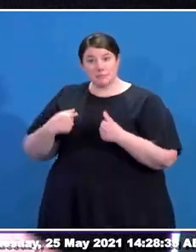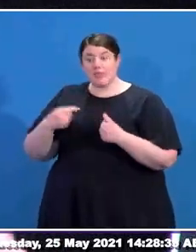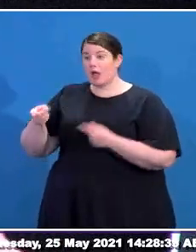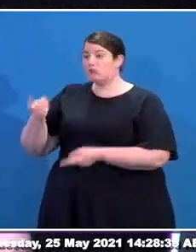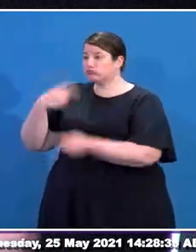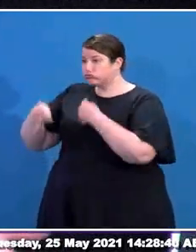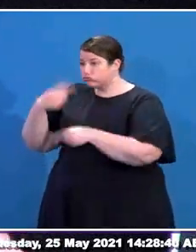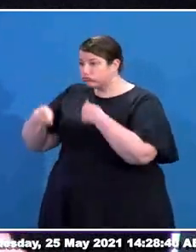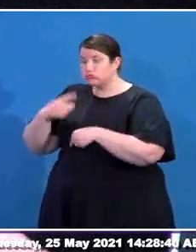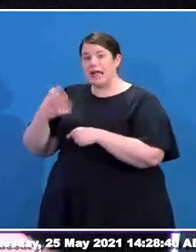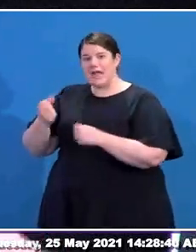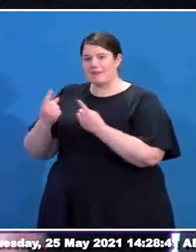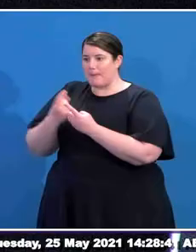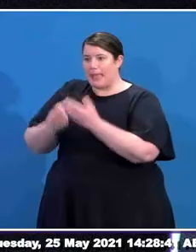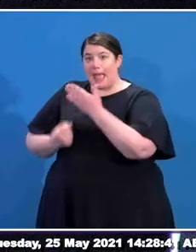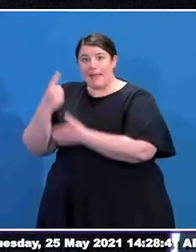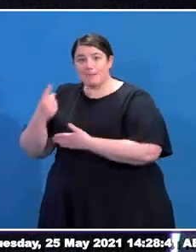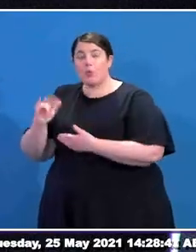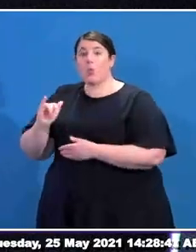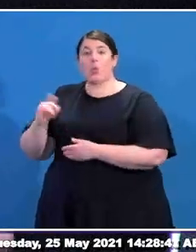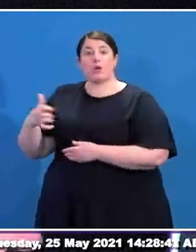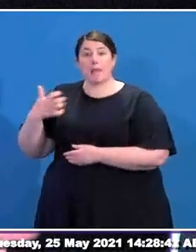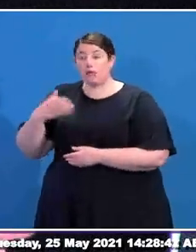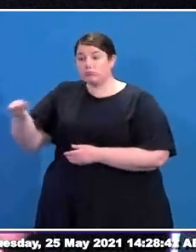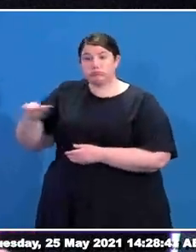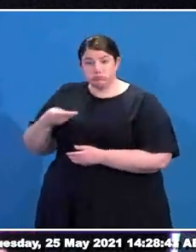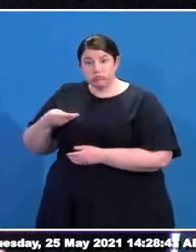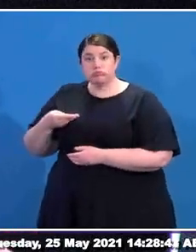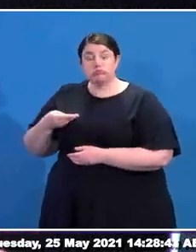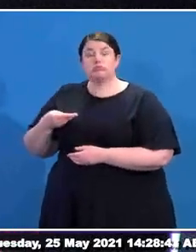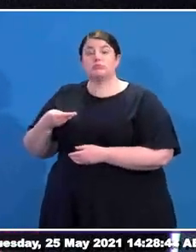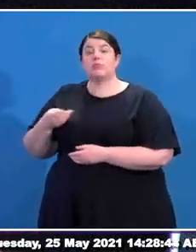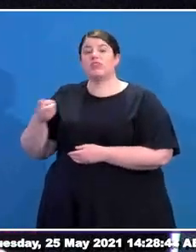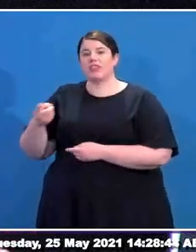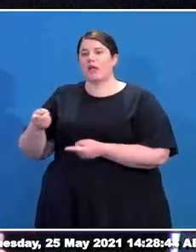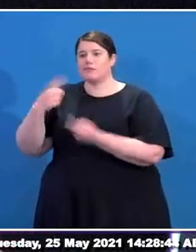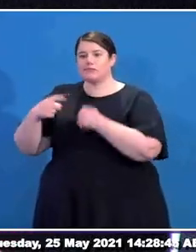there's an incident or a complaint. I'm provided with the scope of the matter.